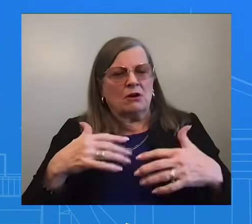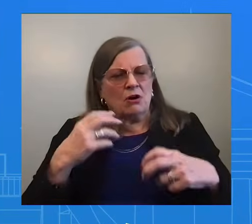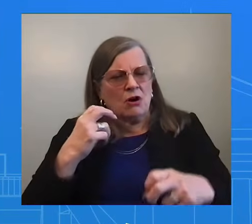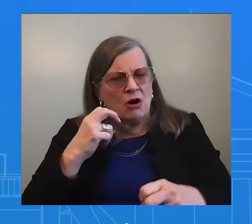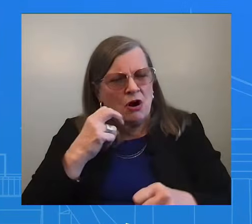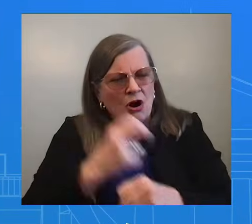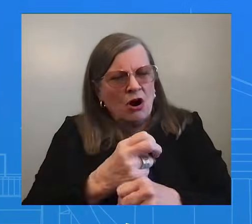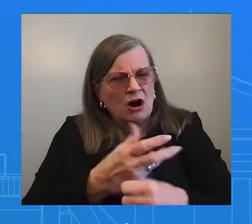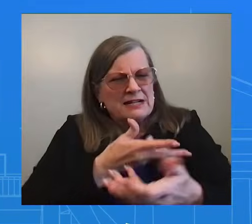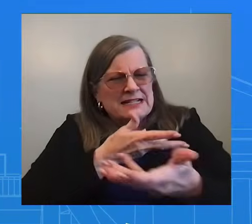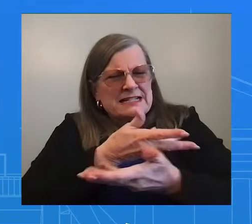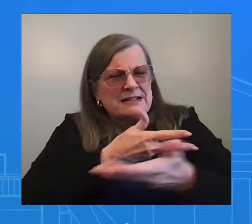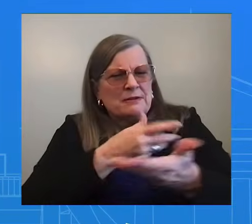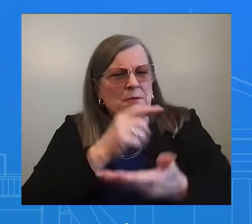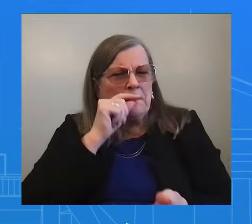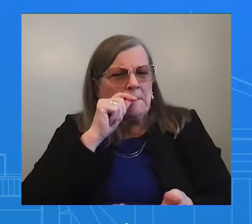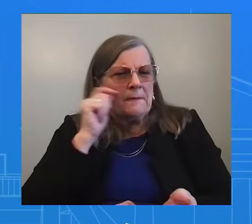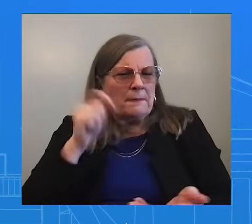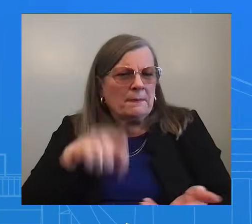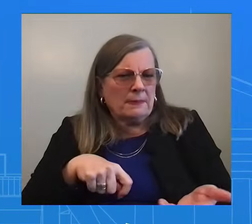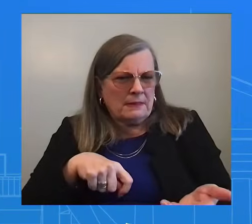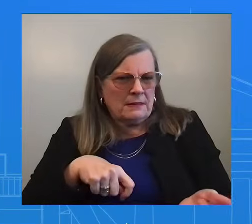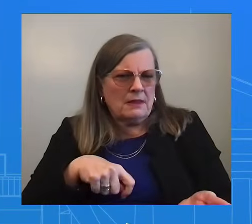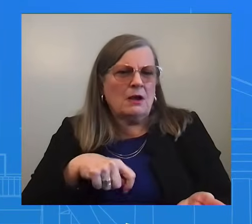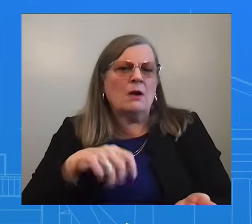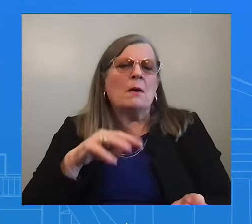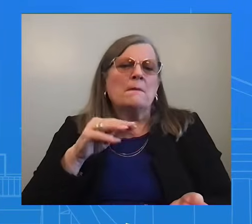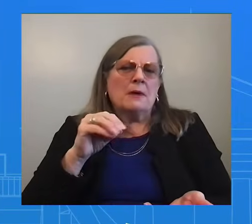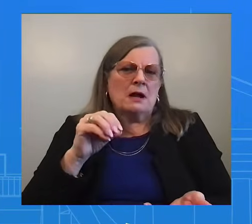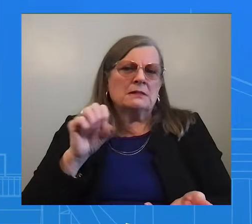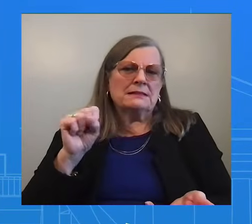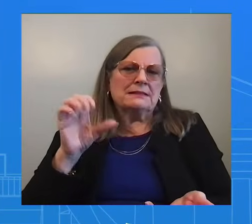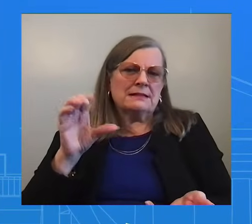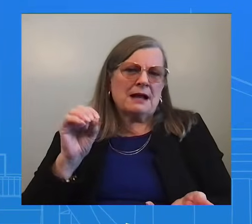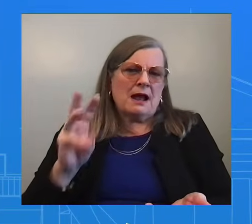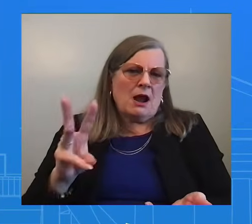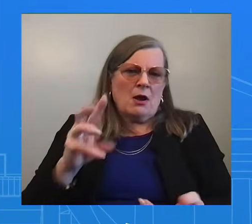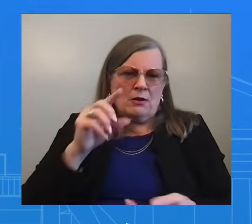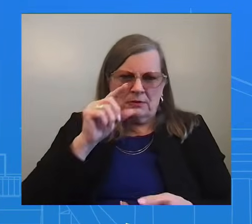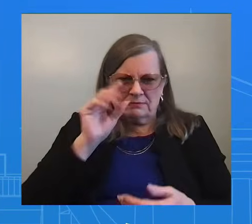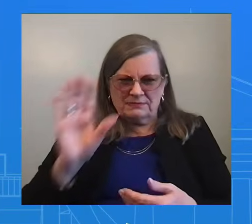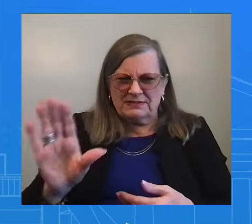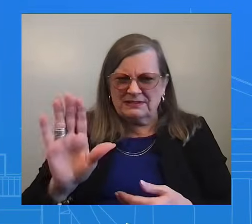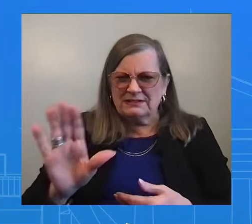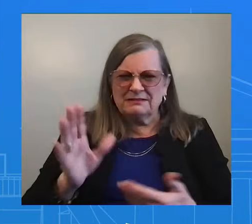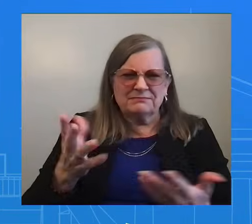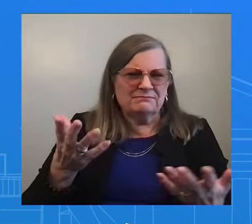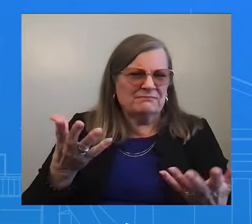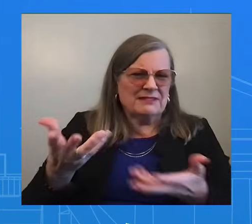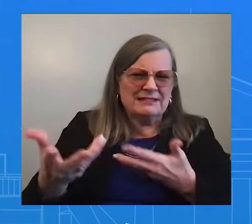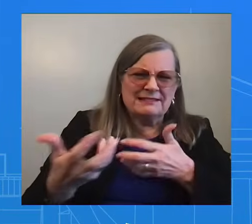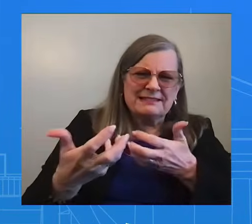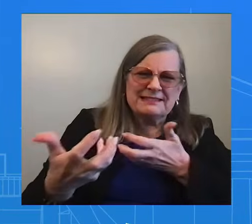and that we can address these direct concerns with our -- our Russian counterparts. But that's -- it's very troubling.